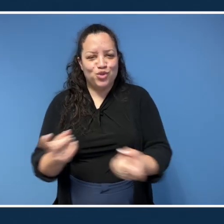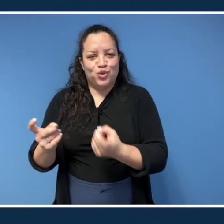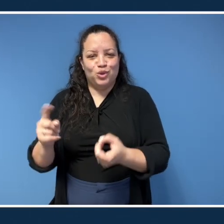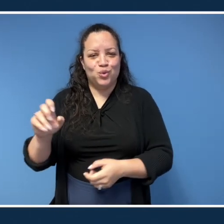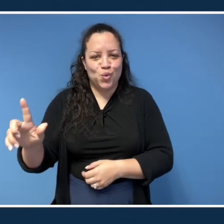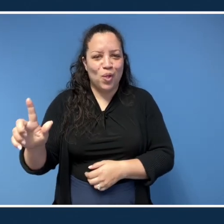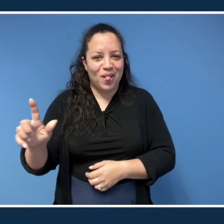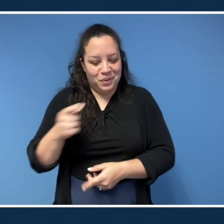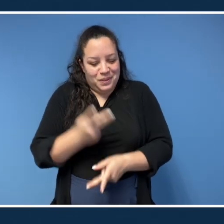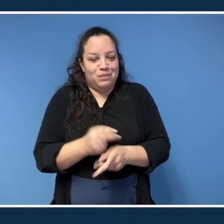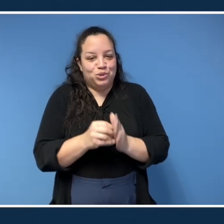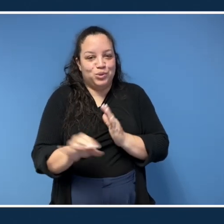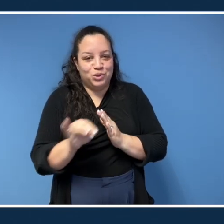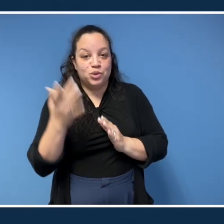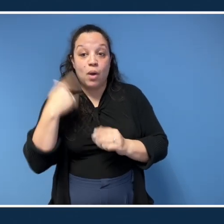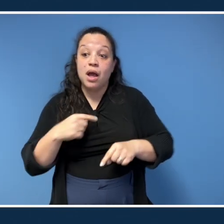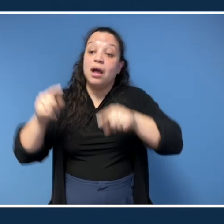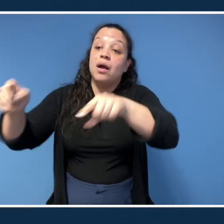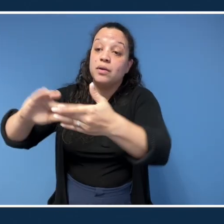tool tool when you go out to community as well too.